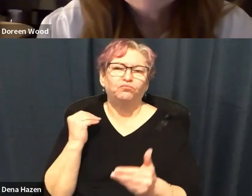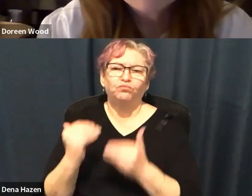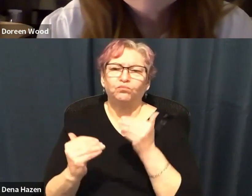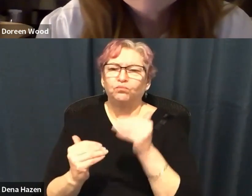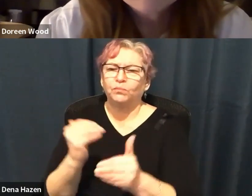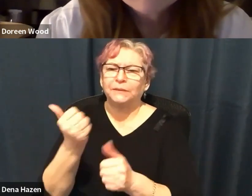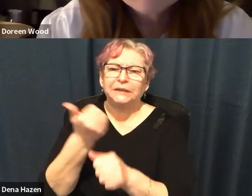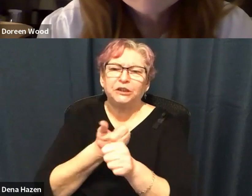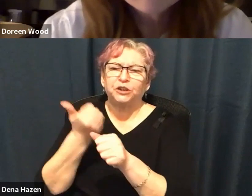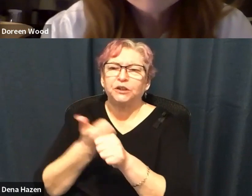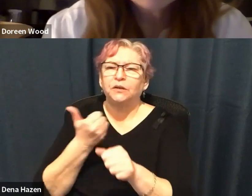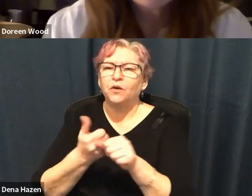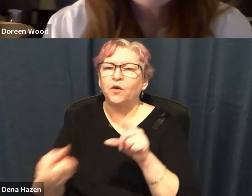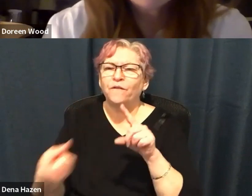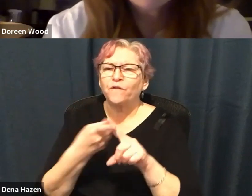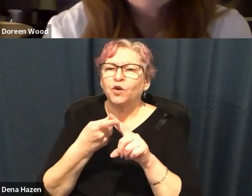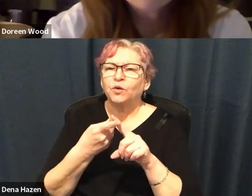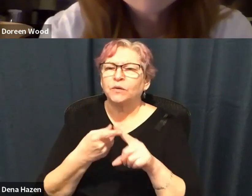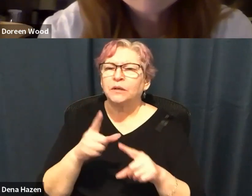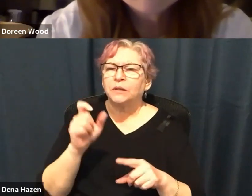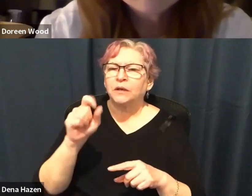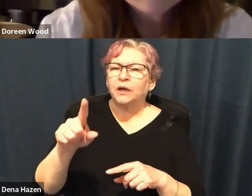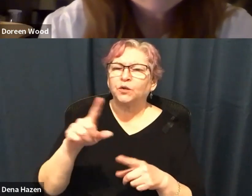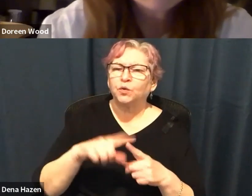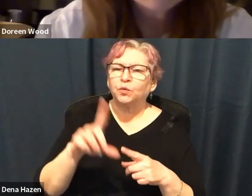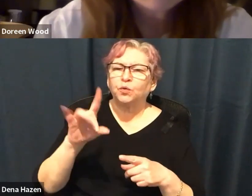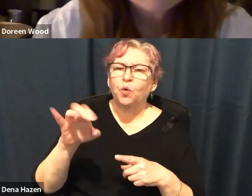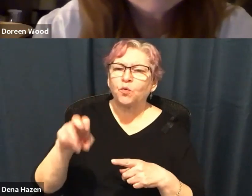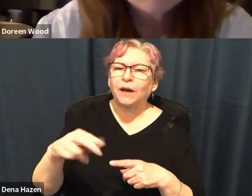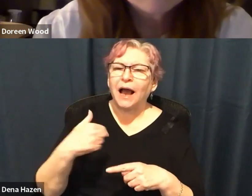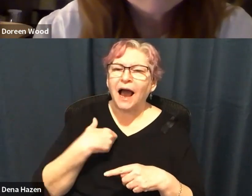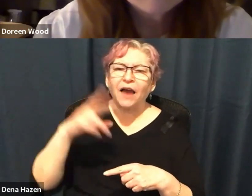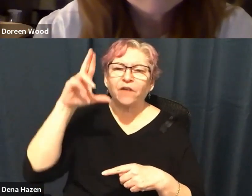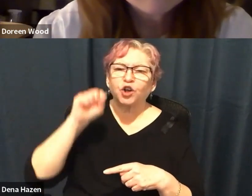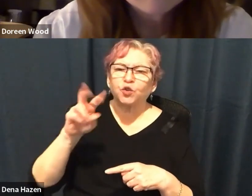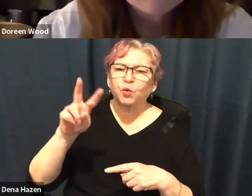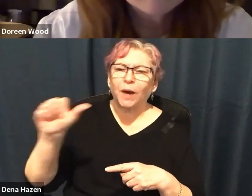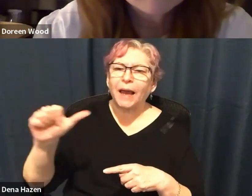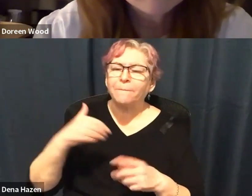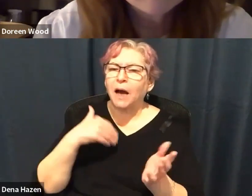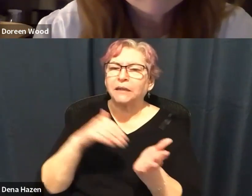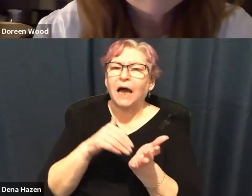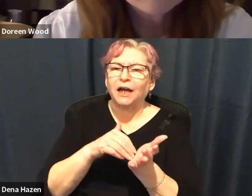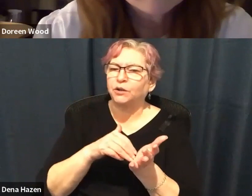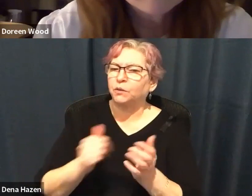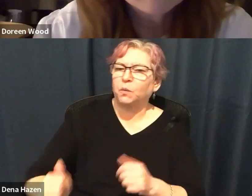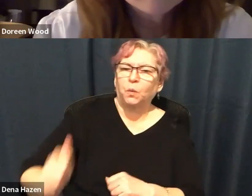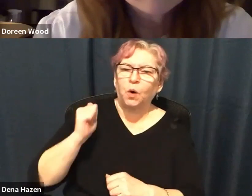So the first one we have, Doreen, is, "I have USH2A, my doctor will not do the genetic test to confirm.